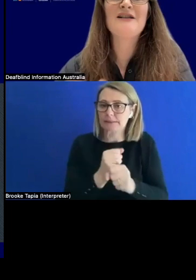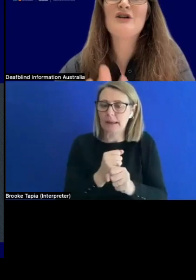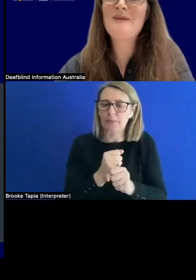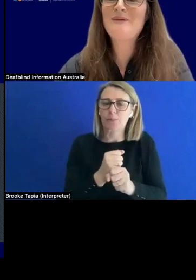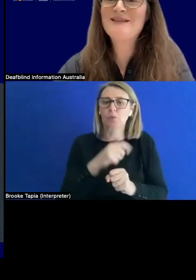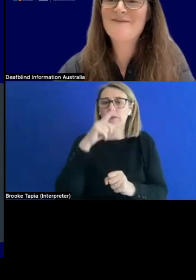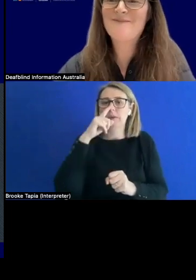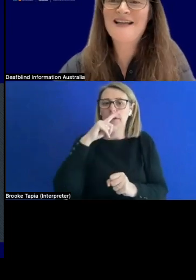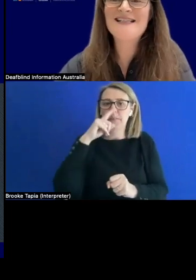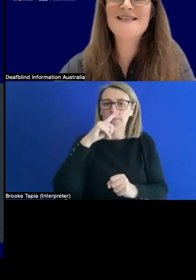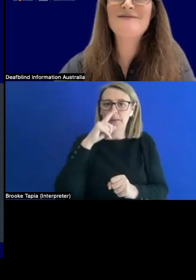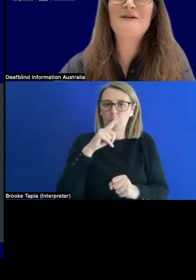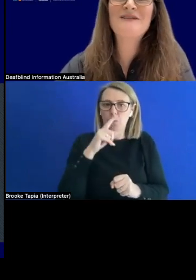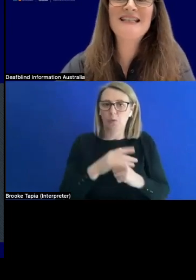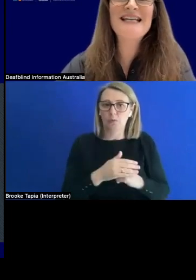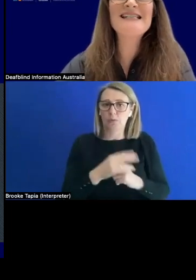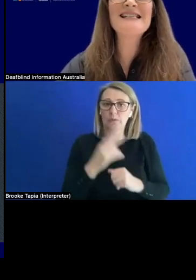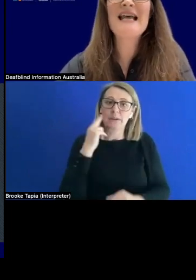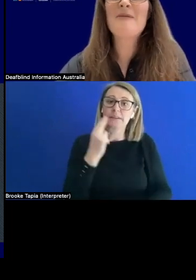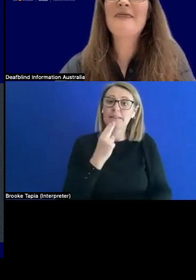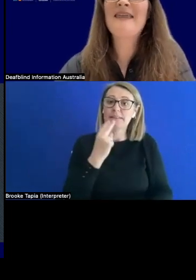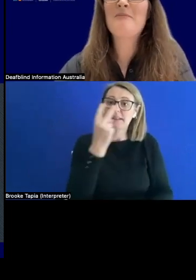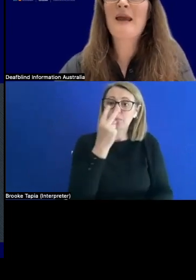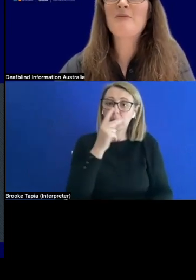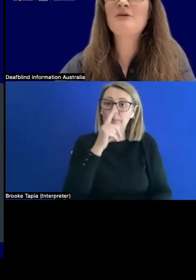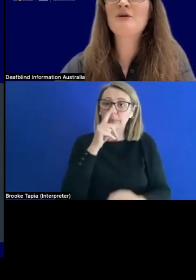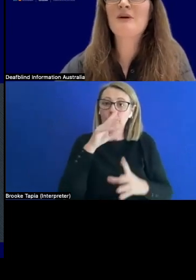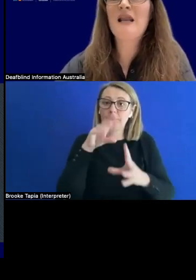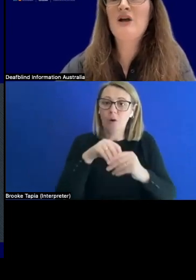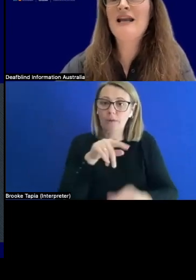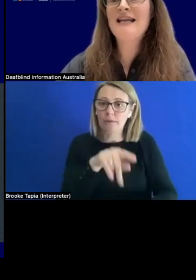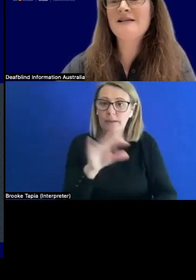there’s no people with deafblindness involved in these, but they’re people who are learning